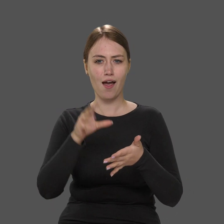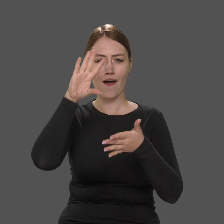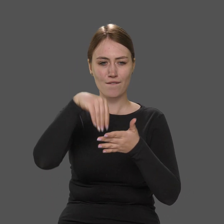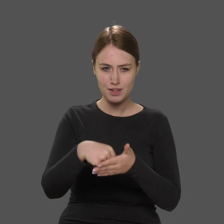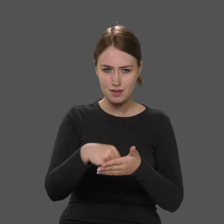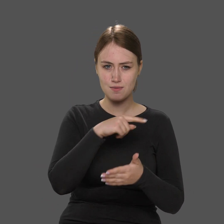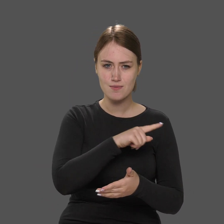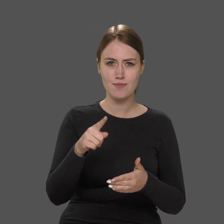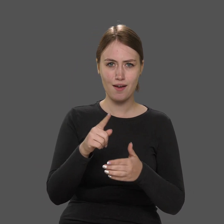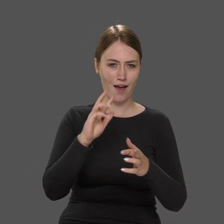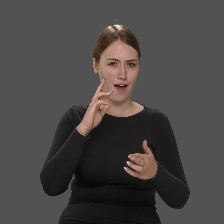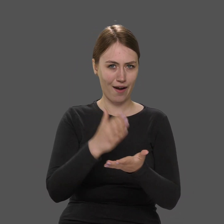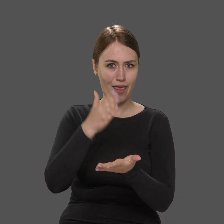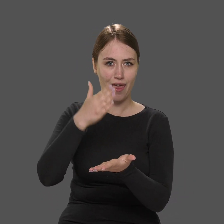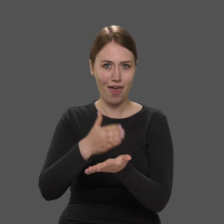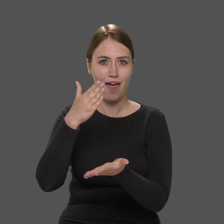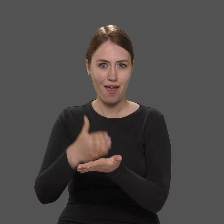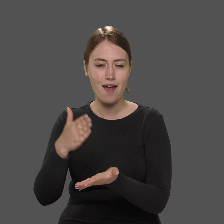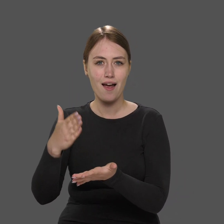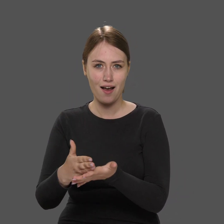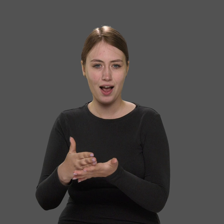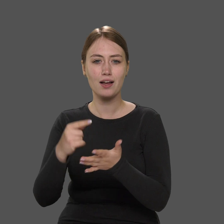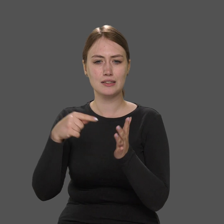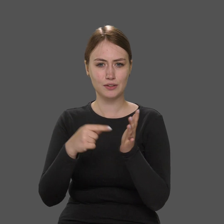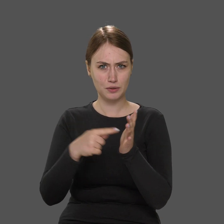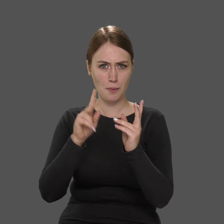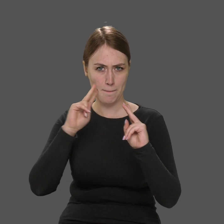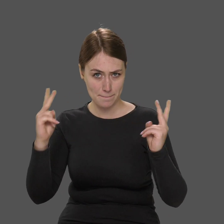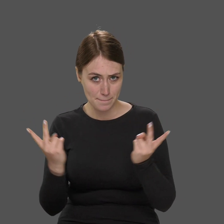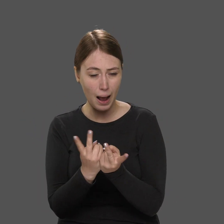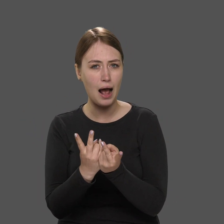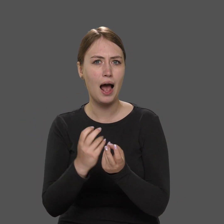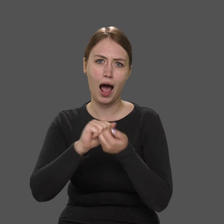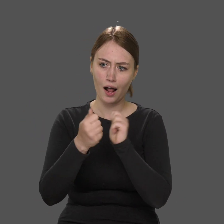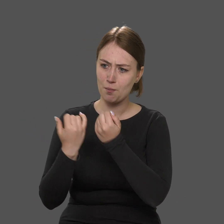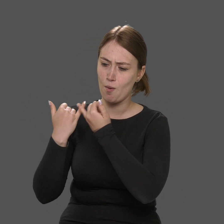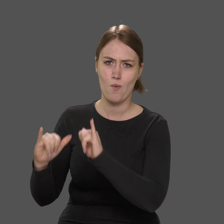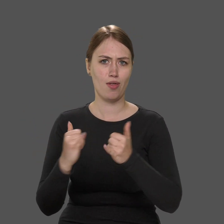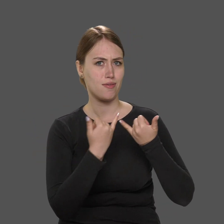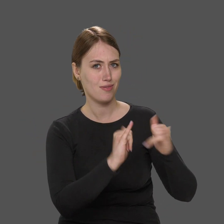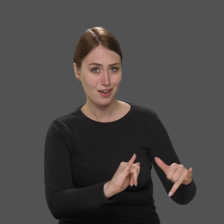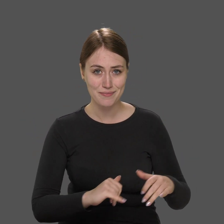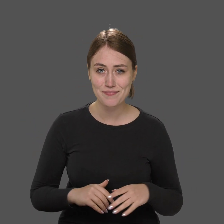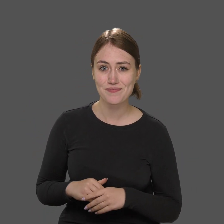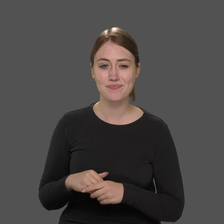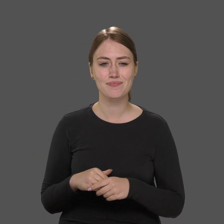whether two consecutive series of rhythms were the same or different.